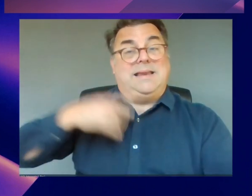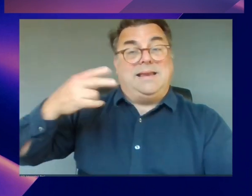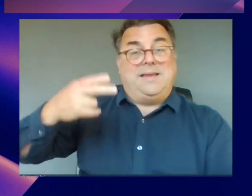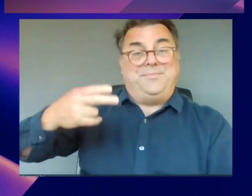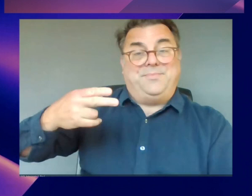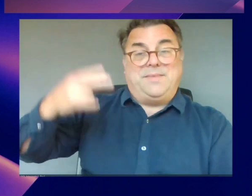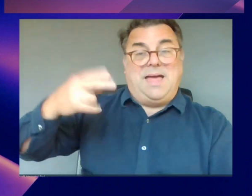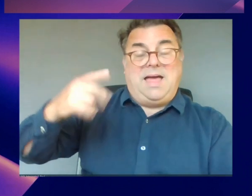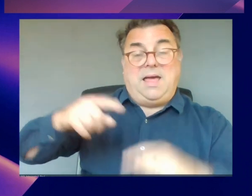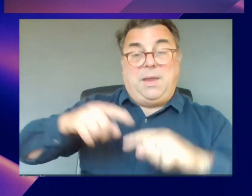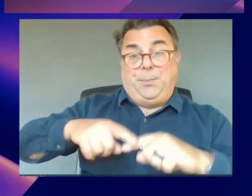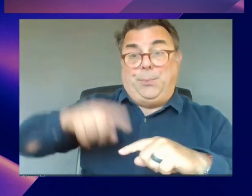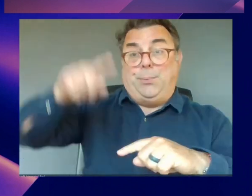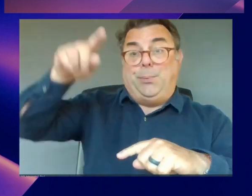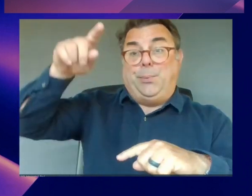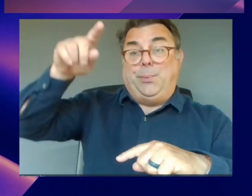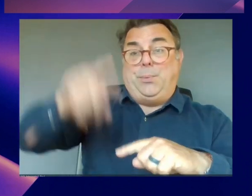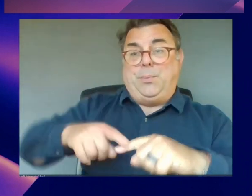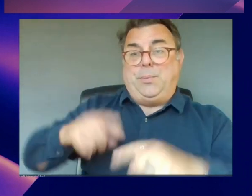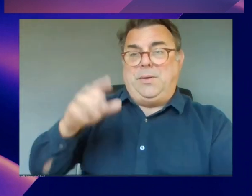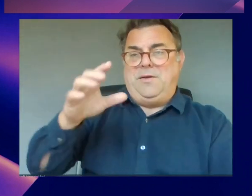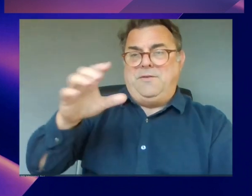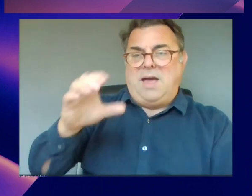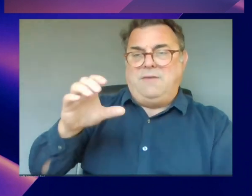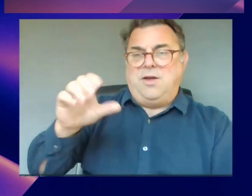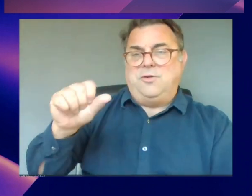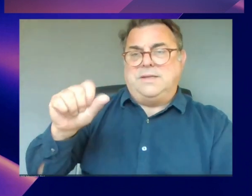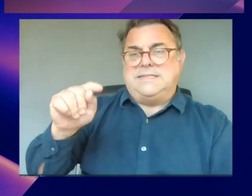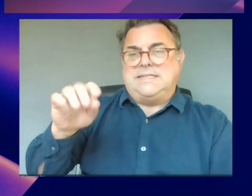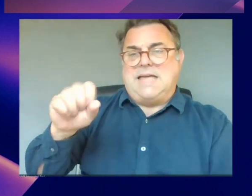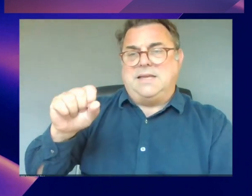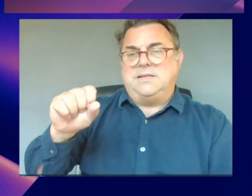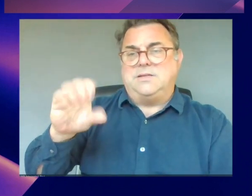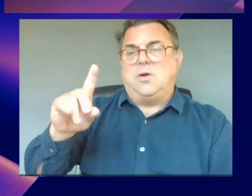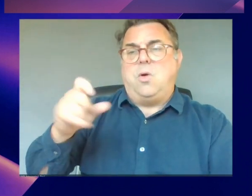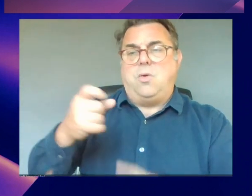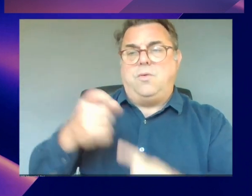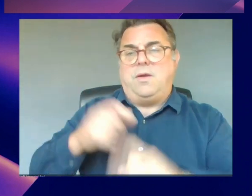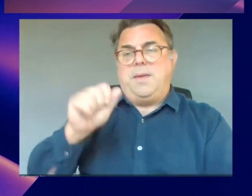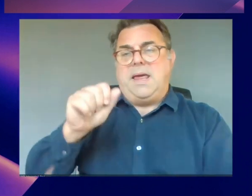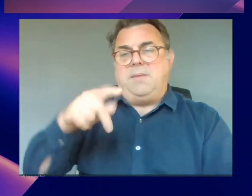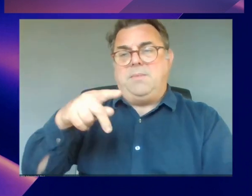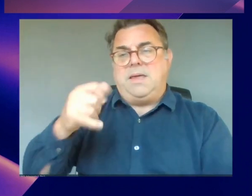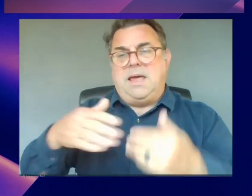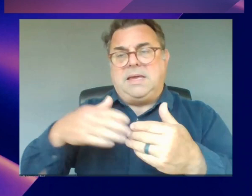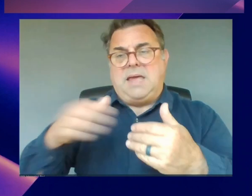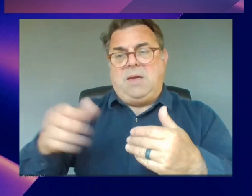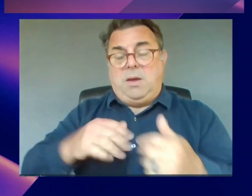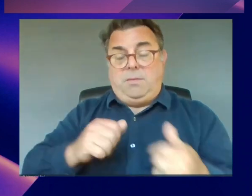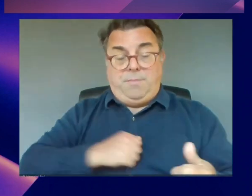in 500 status code from the API gateway, but I never had to say, look at this API gateway,